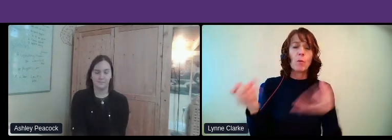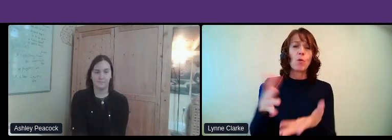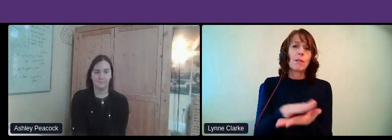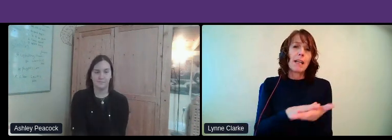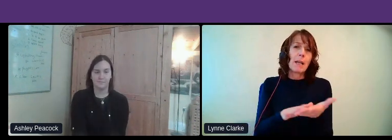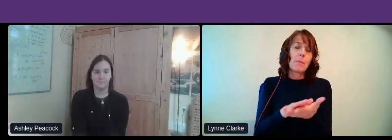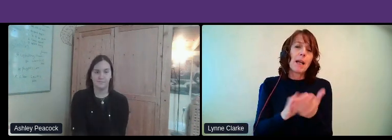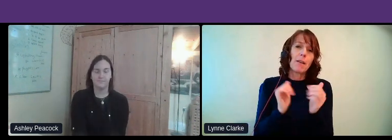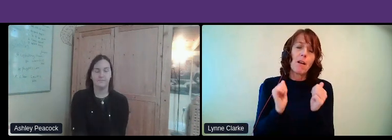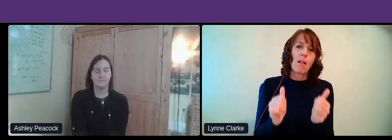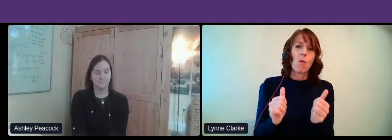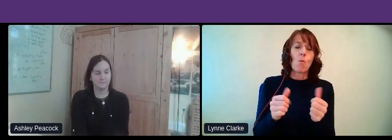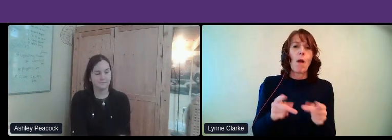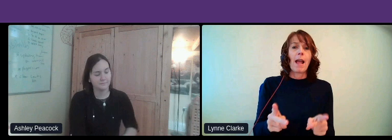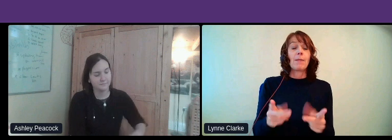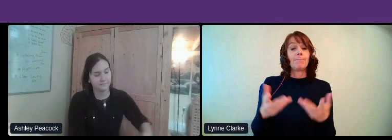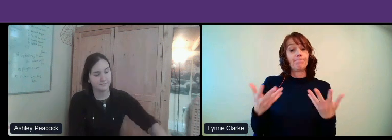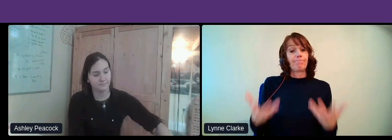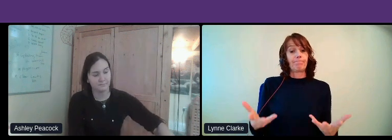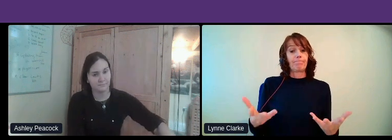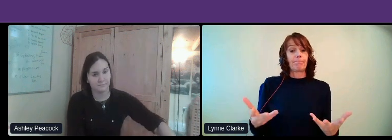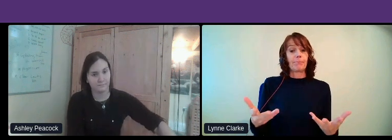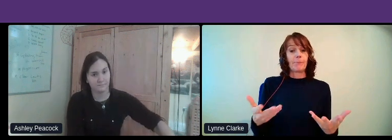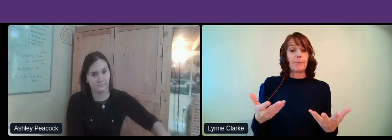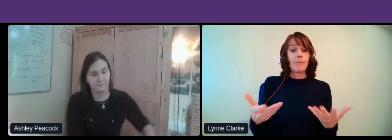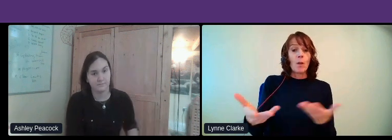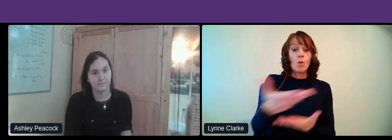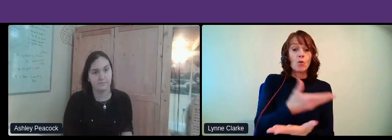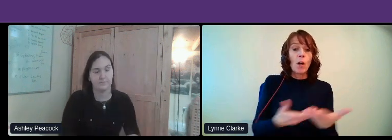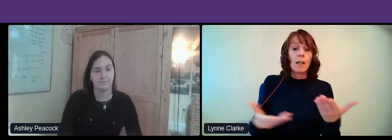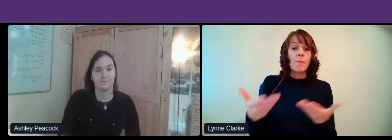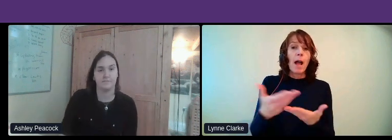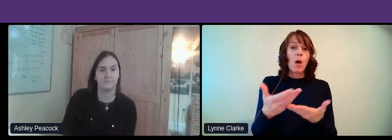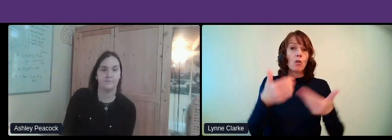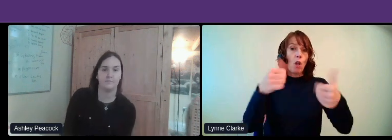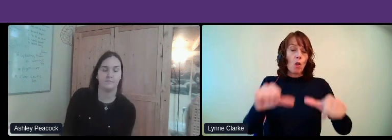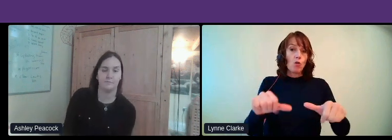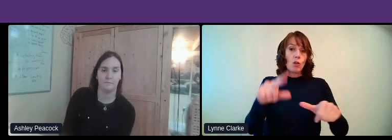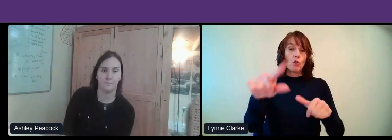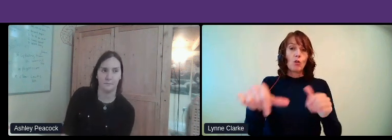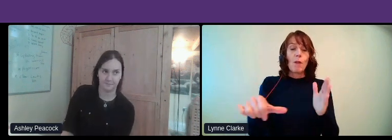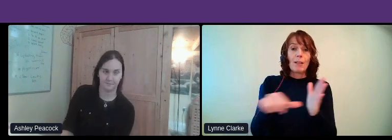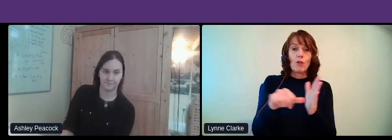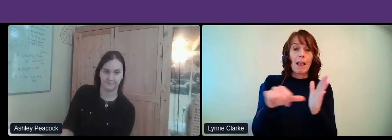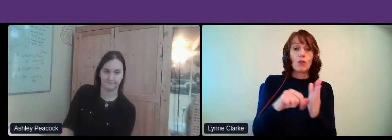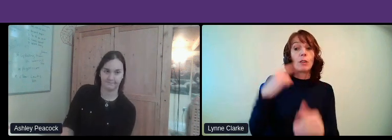Today we're going to be discussing some solutions to the challenges that we shared yesterday and